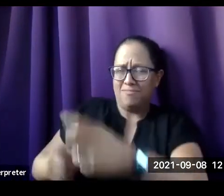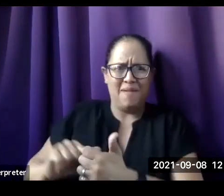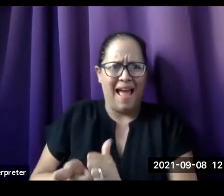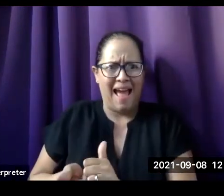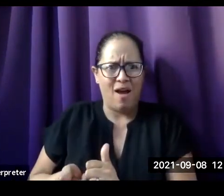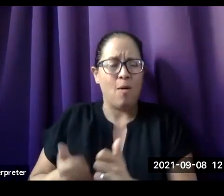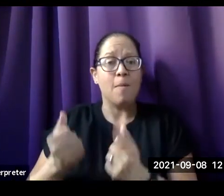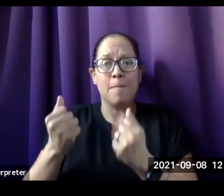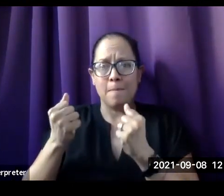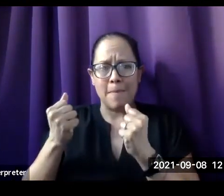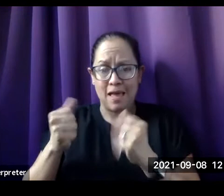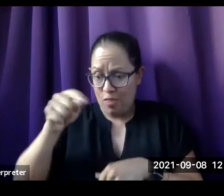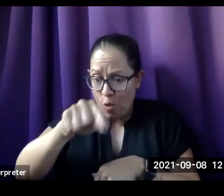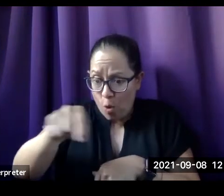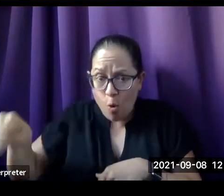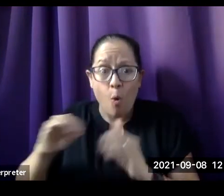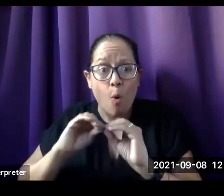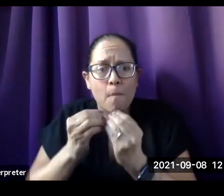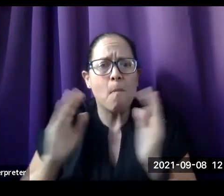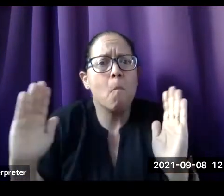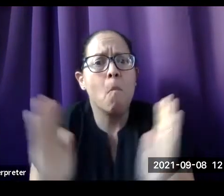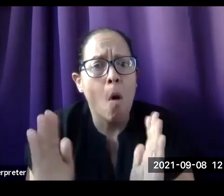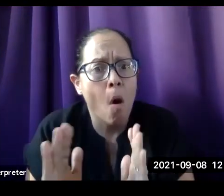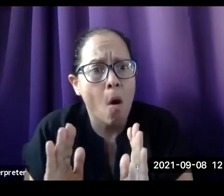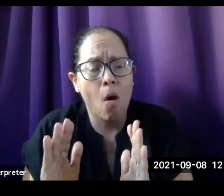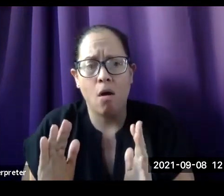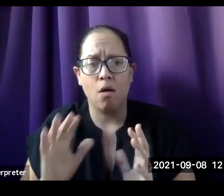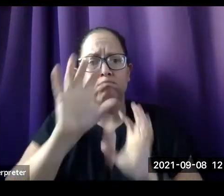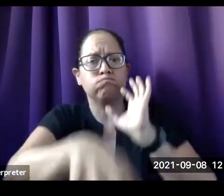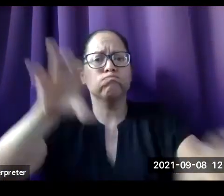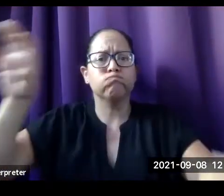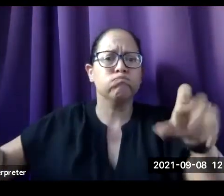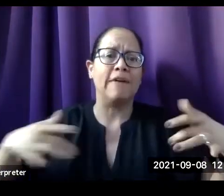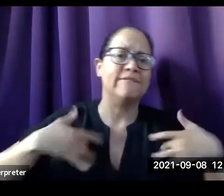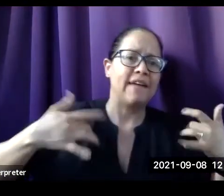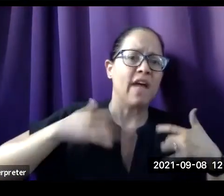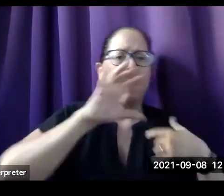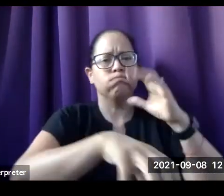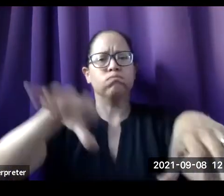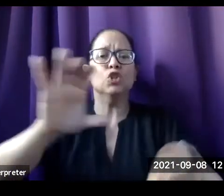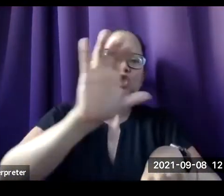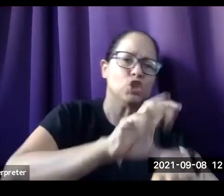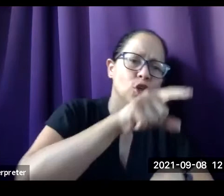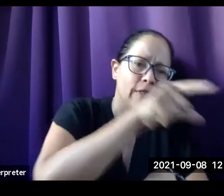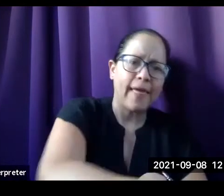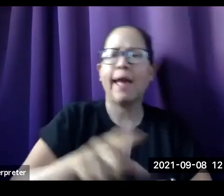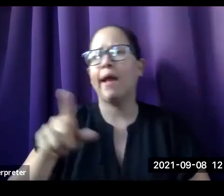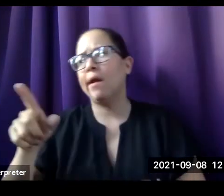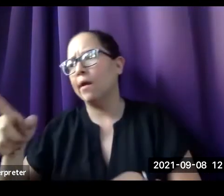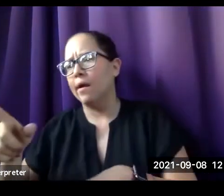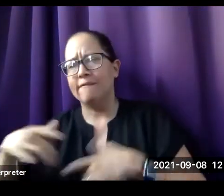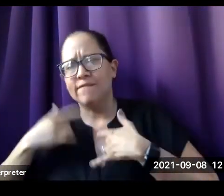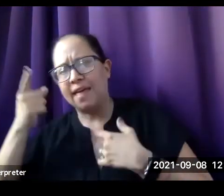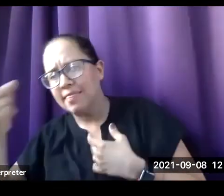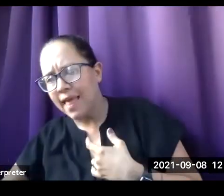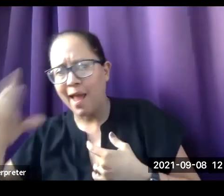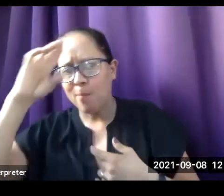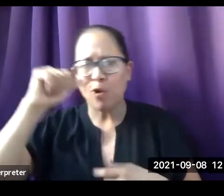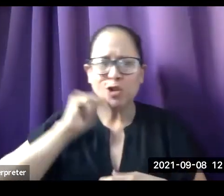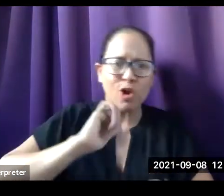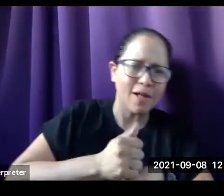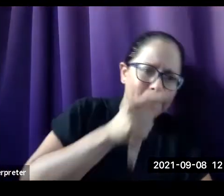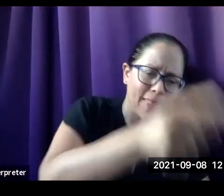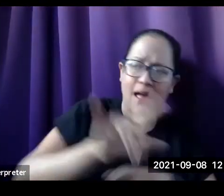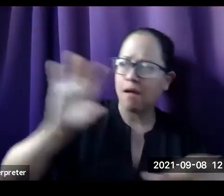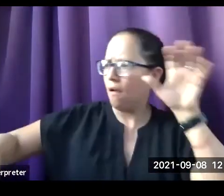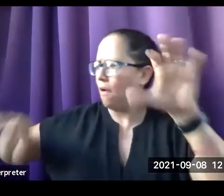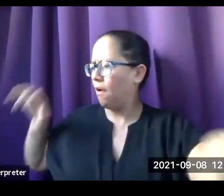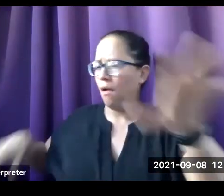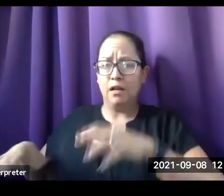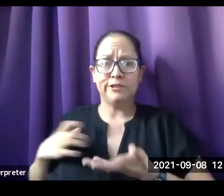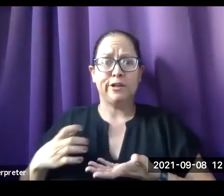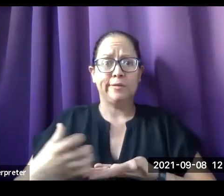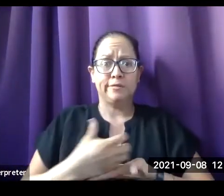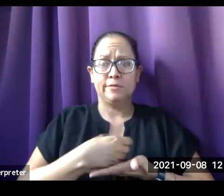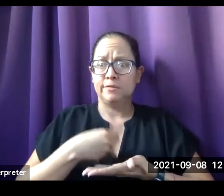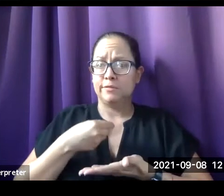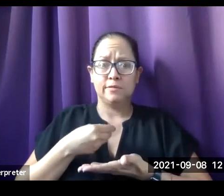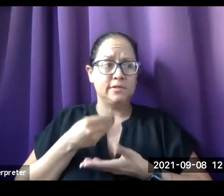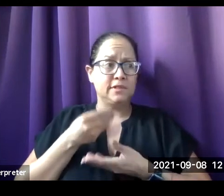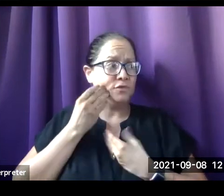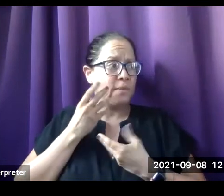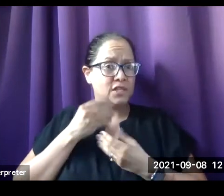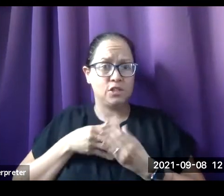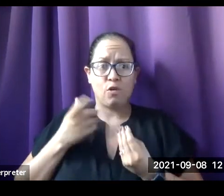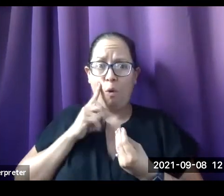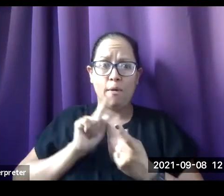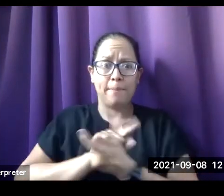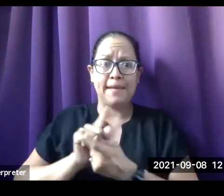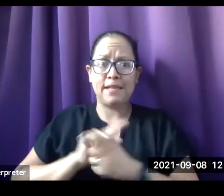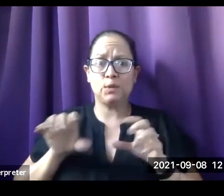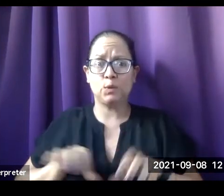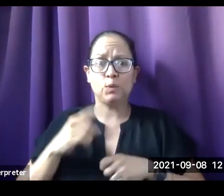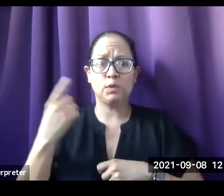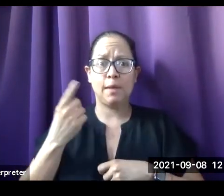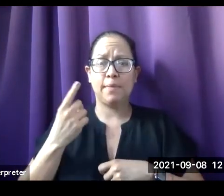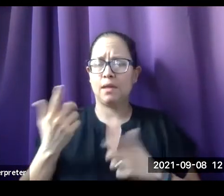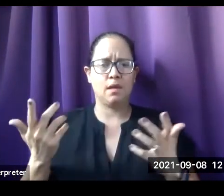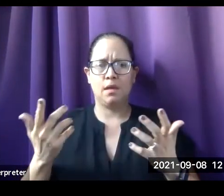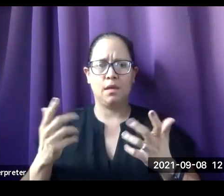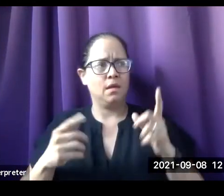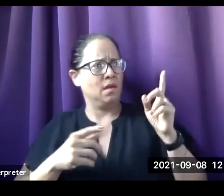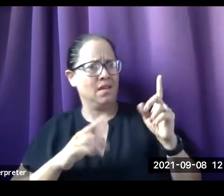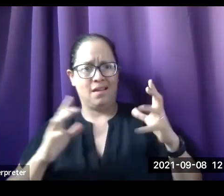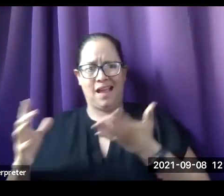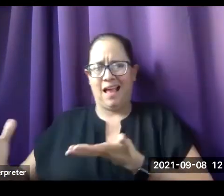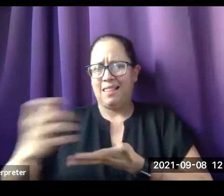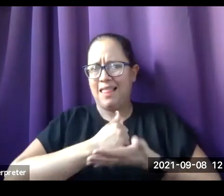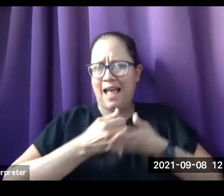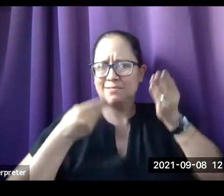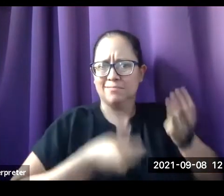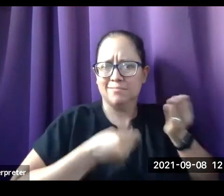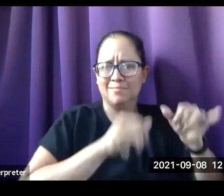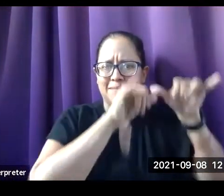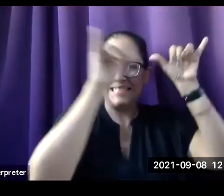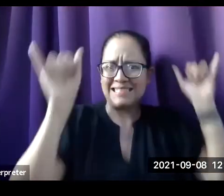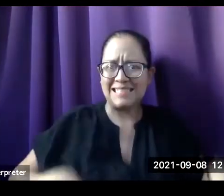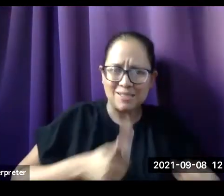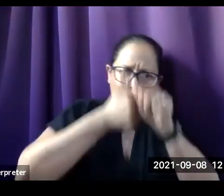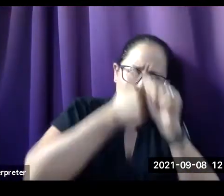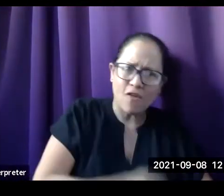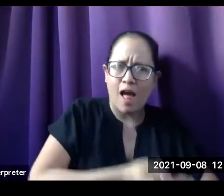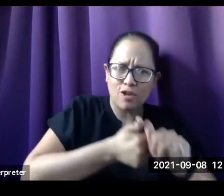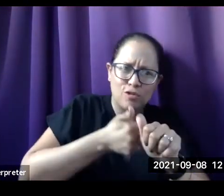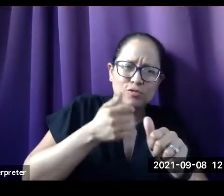organizations to be able to connect with each other and share data to be able to see the metrics, they collectively could apply have a better sense of where their needs, how would they fill those gaps and address the holes in the fabric of care.